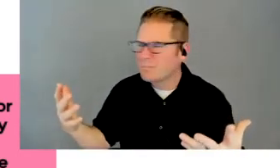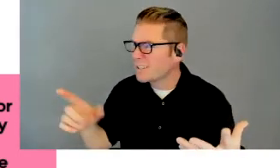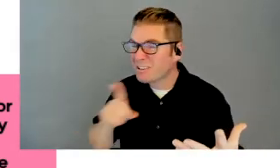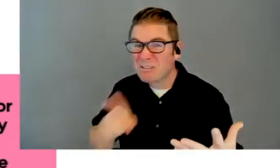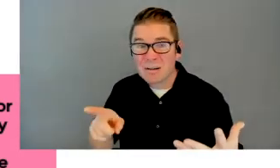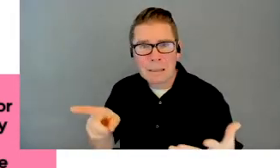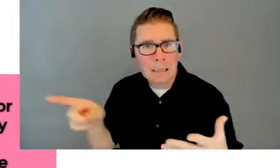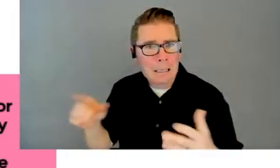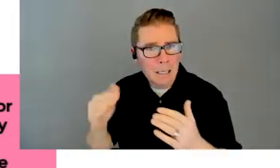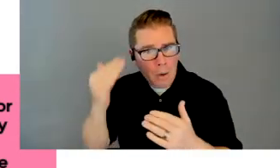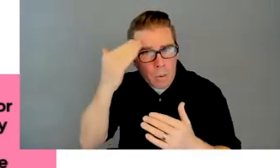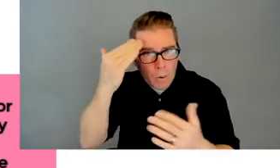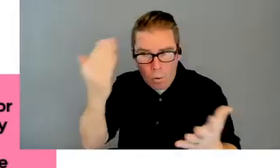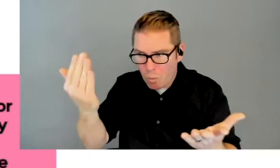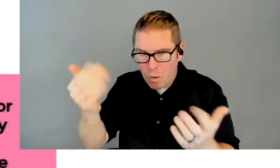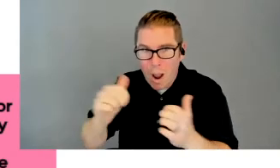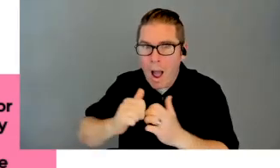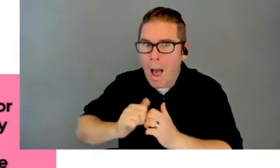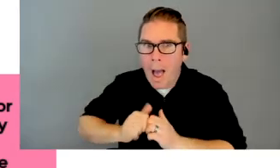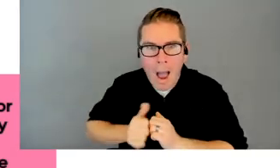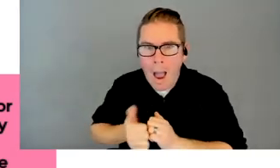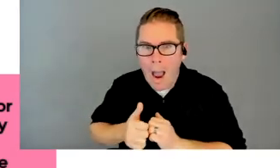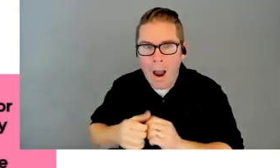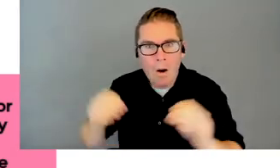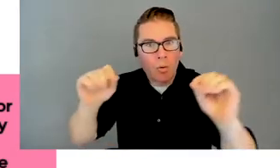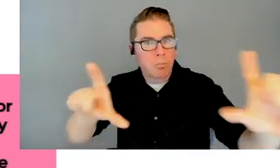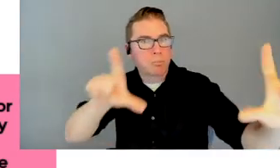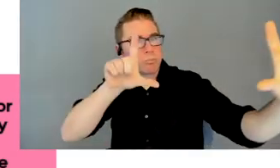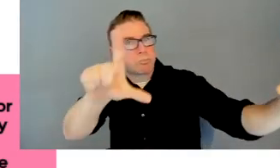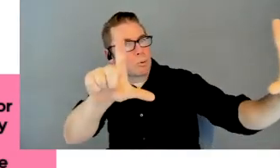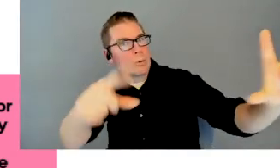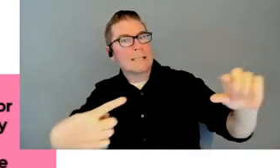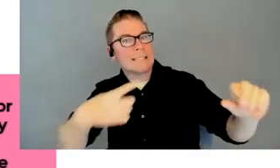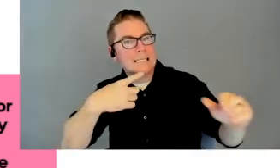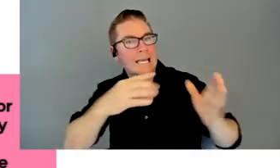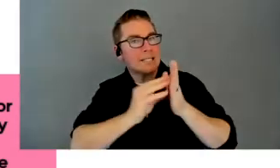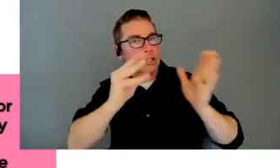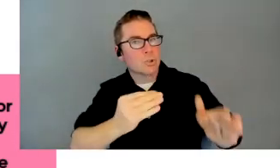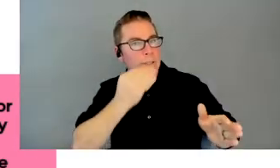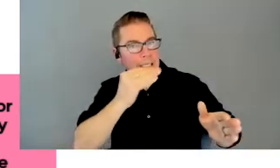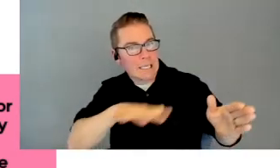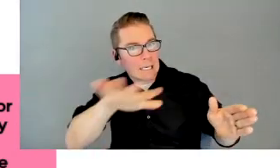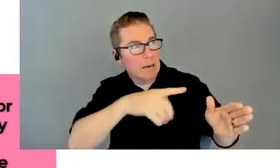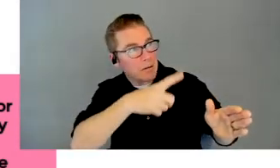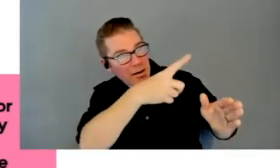indicating anywhere that that was the student lounge. And here I am frustrated with them for not knowing.